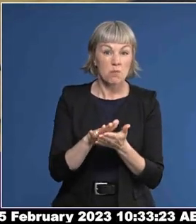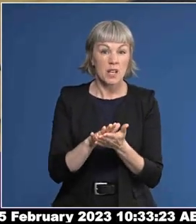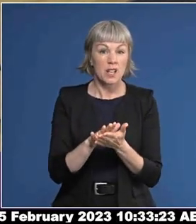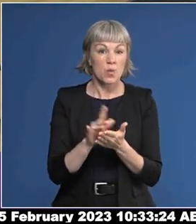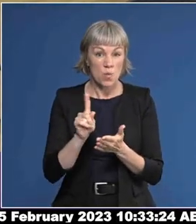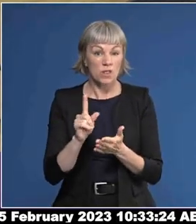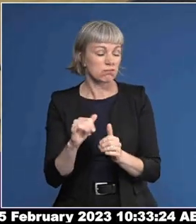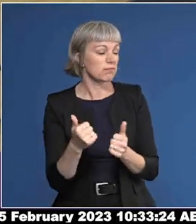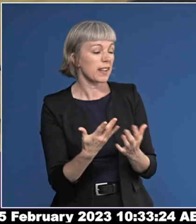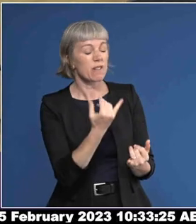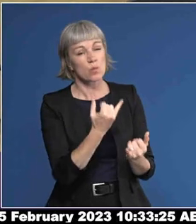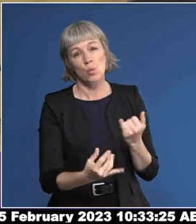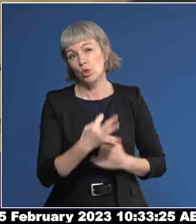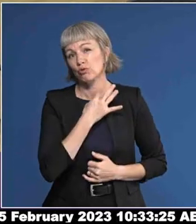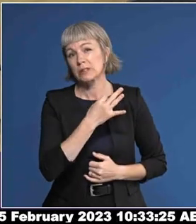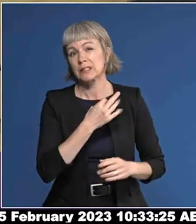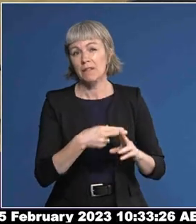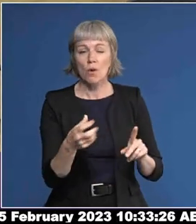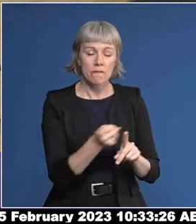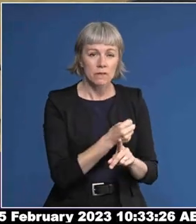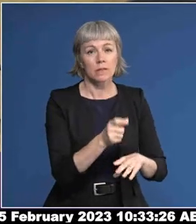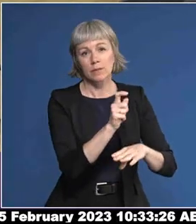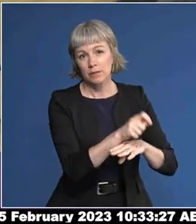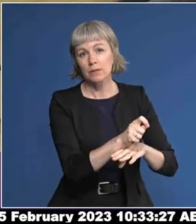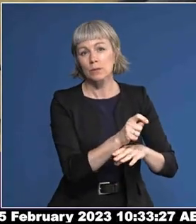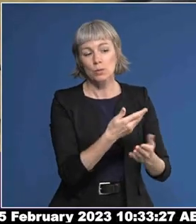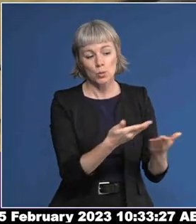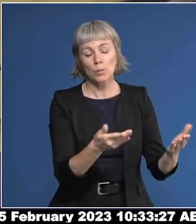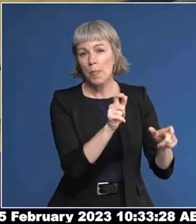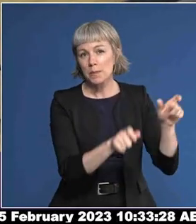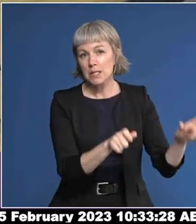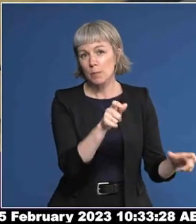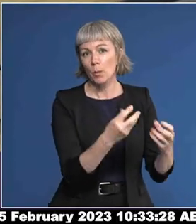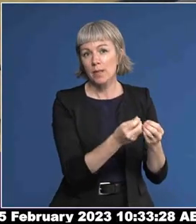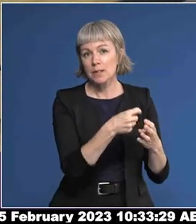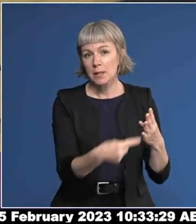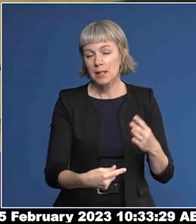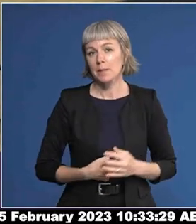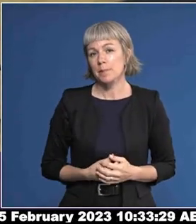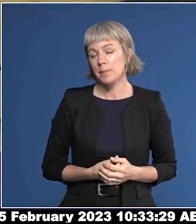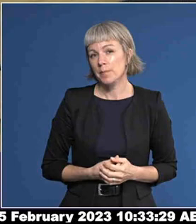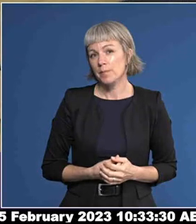And, again, Afford accepted the Counsel Assisting's submissions, and that reflects